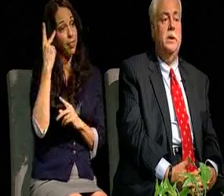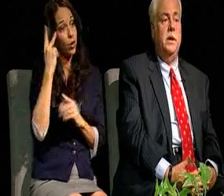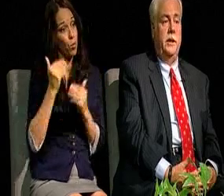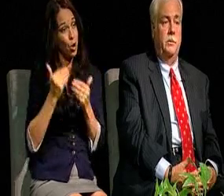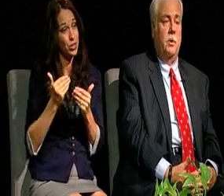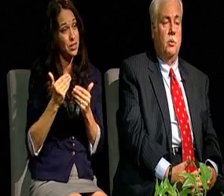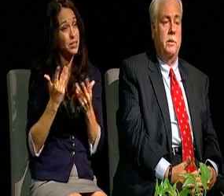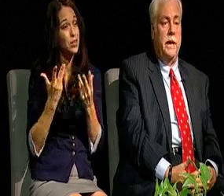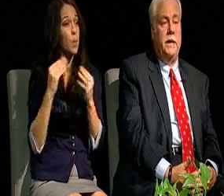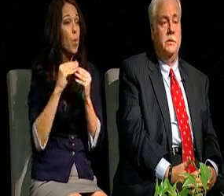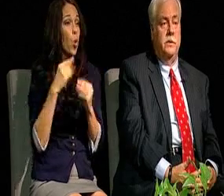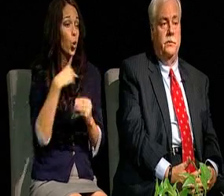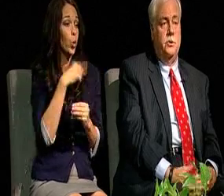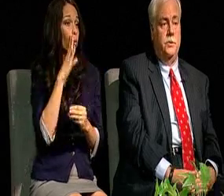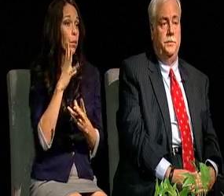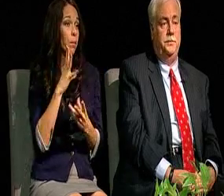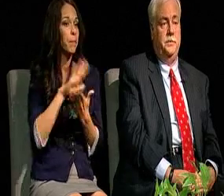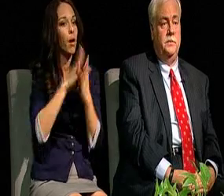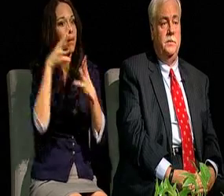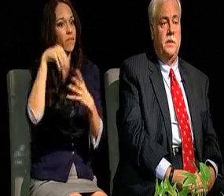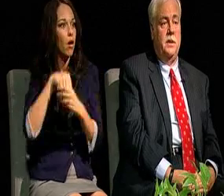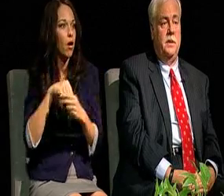and the more we'll be active in the future.